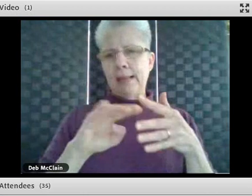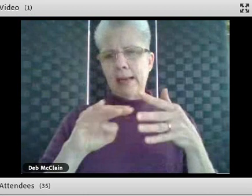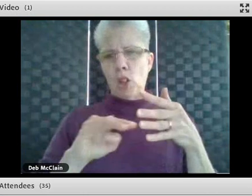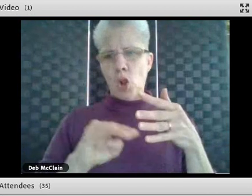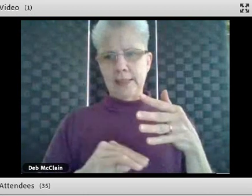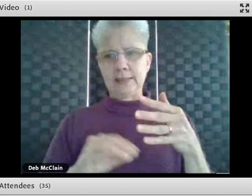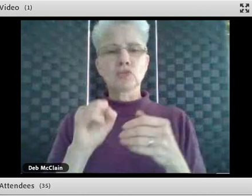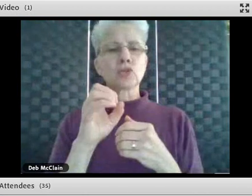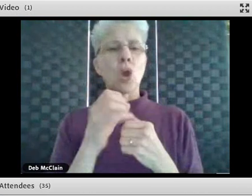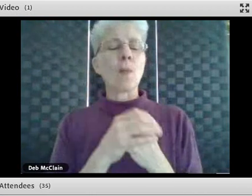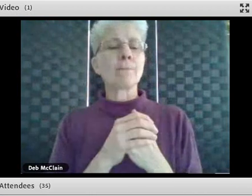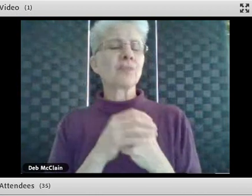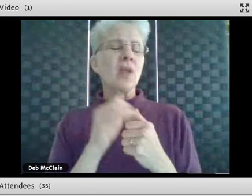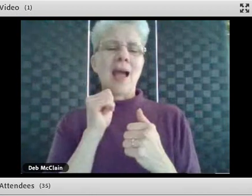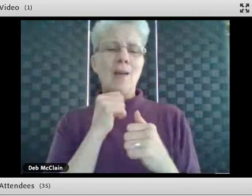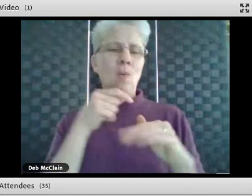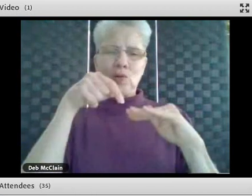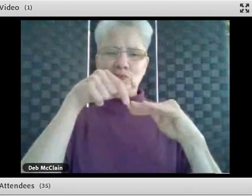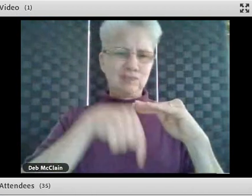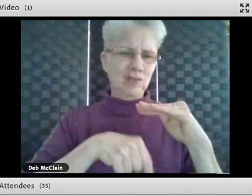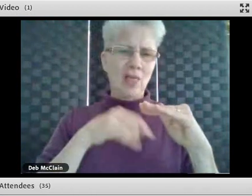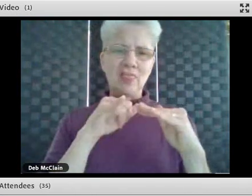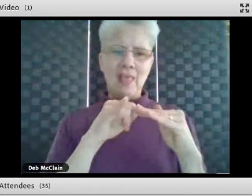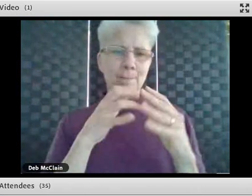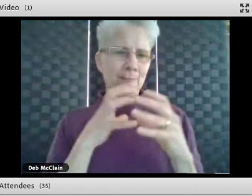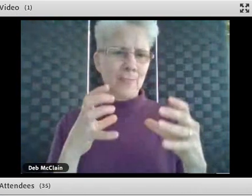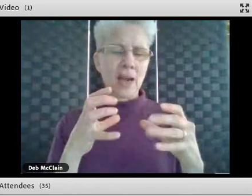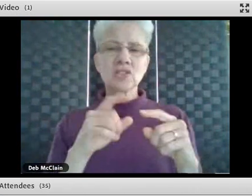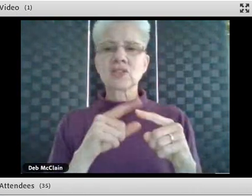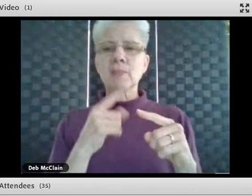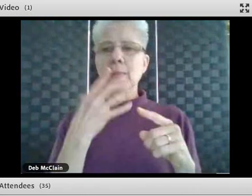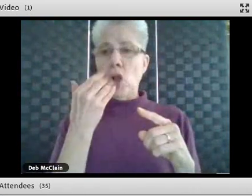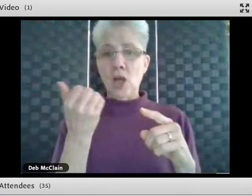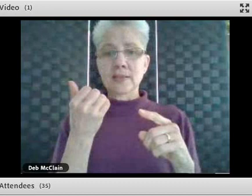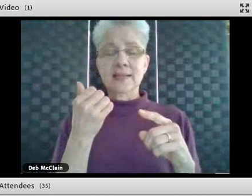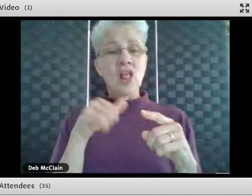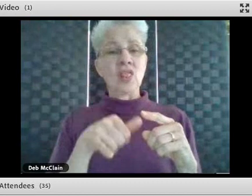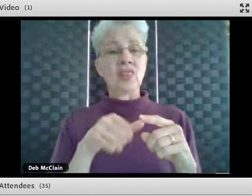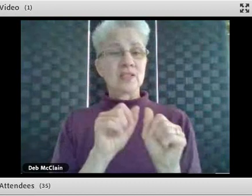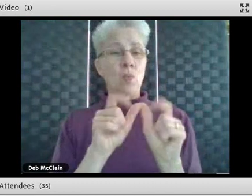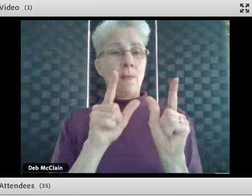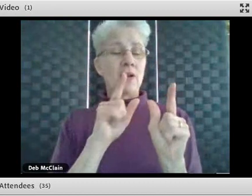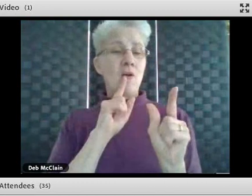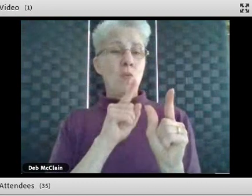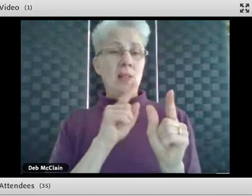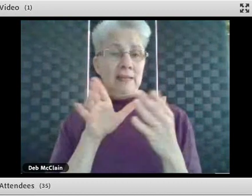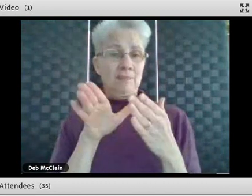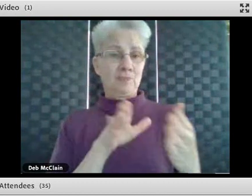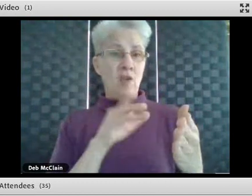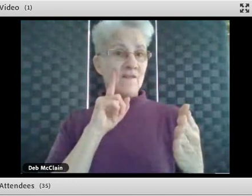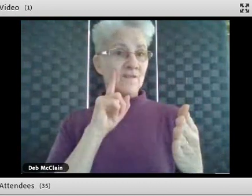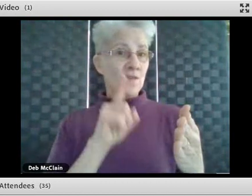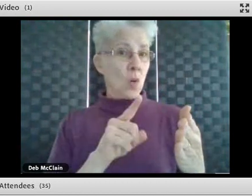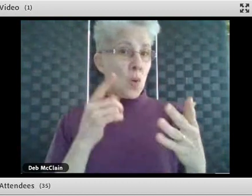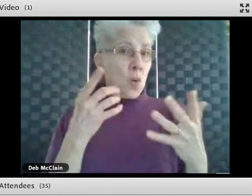So, I won't get too deep into that just because this webinar, I really designed it for those